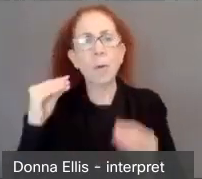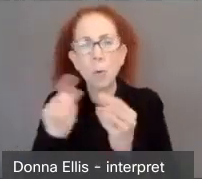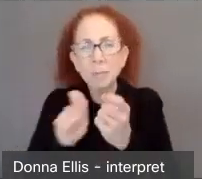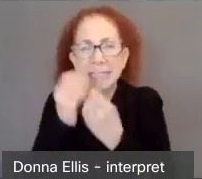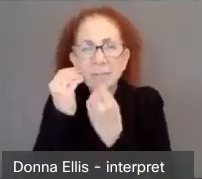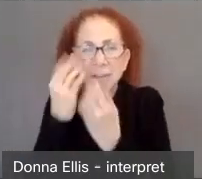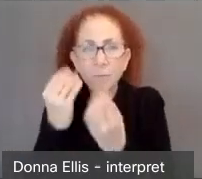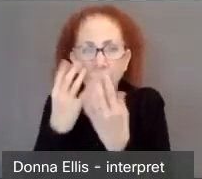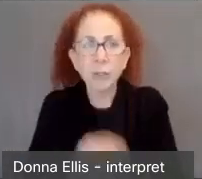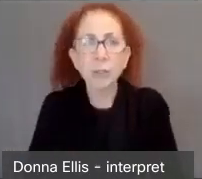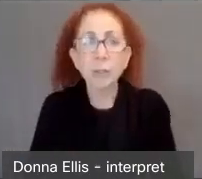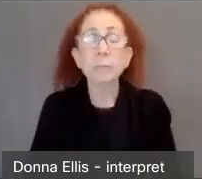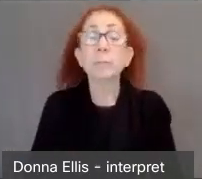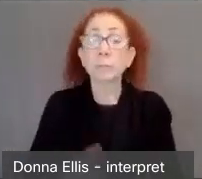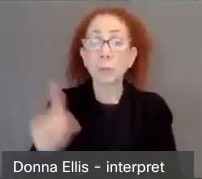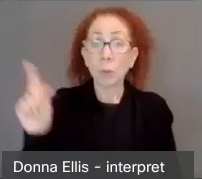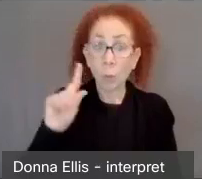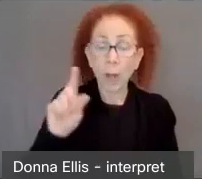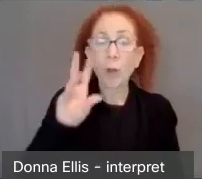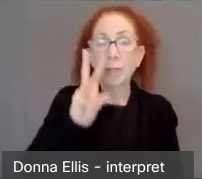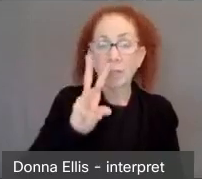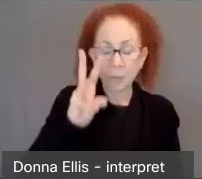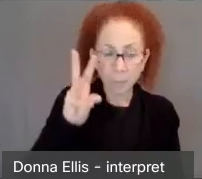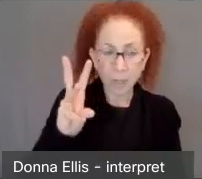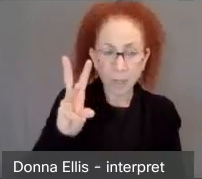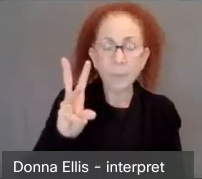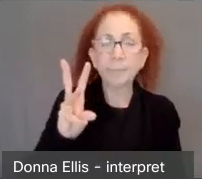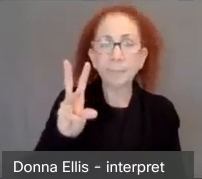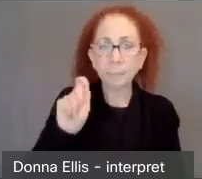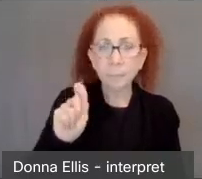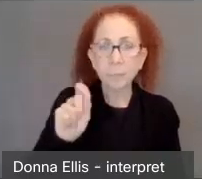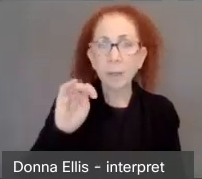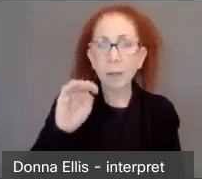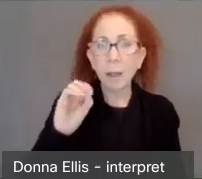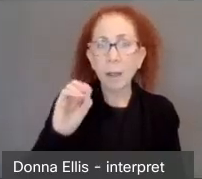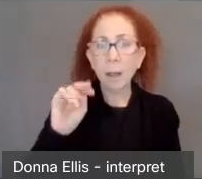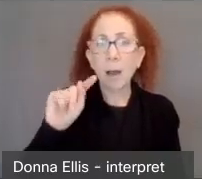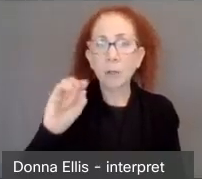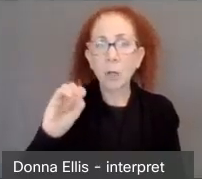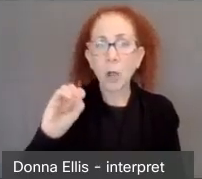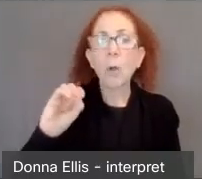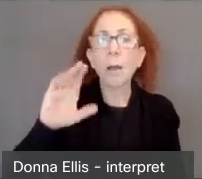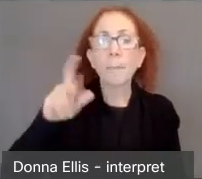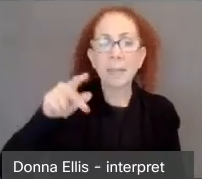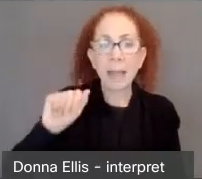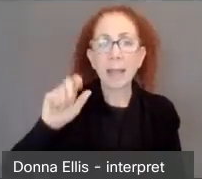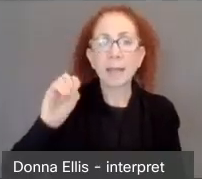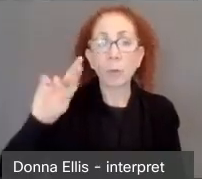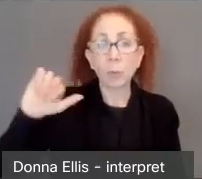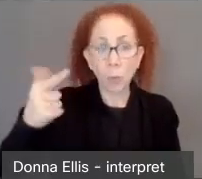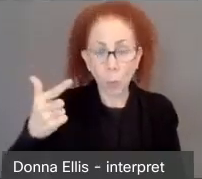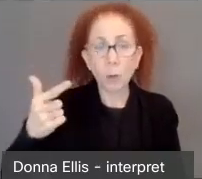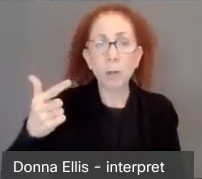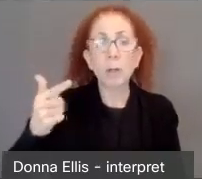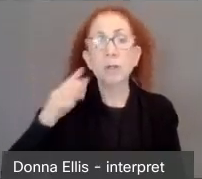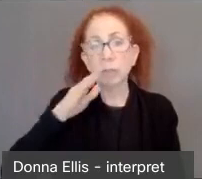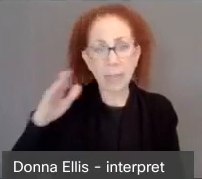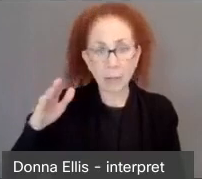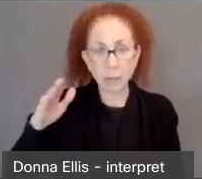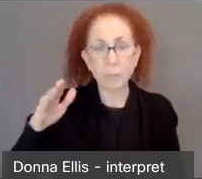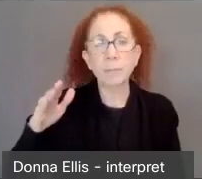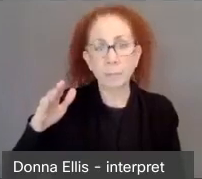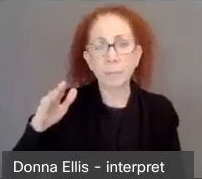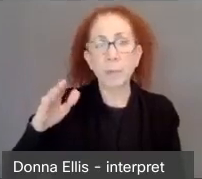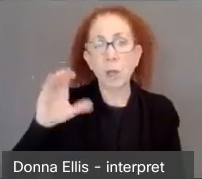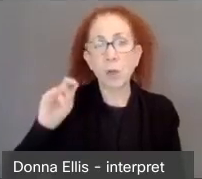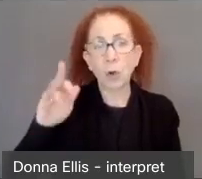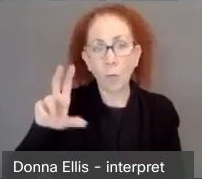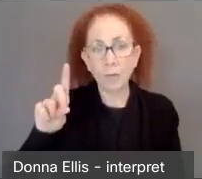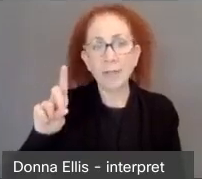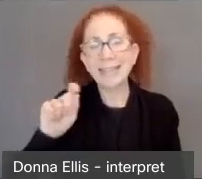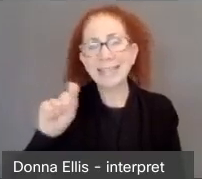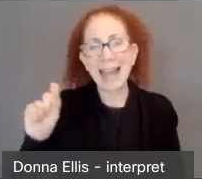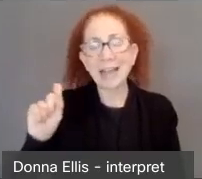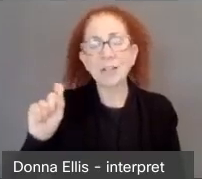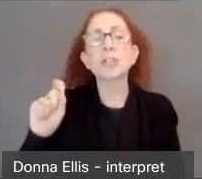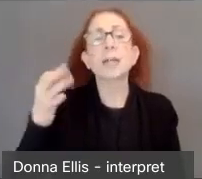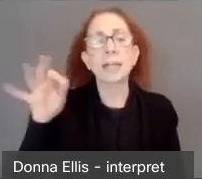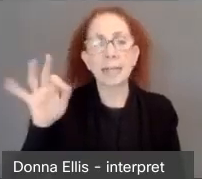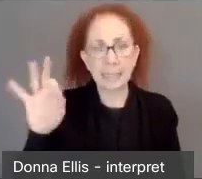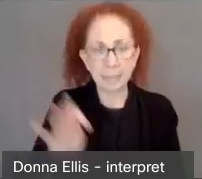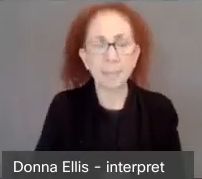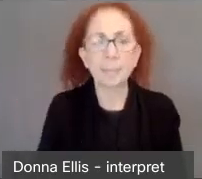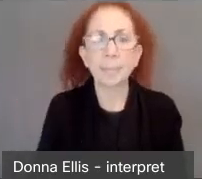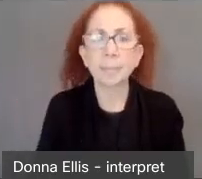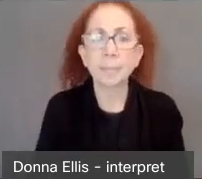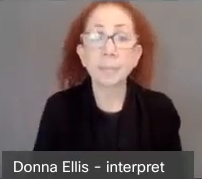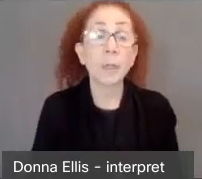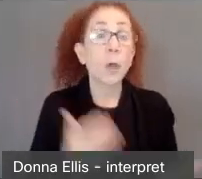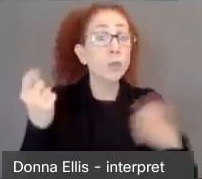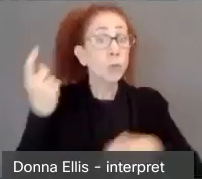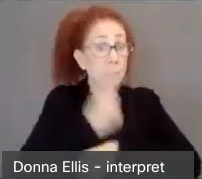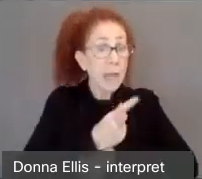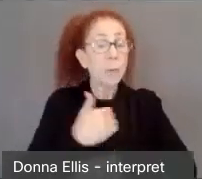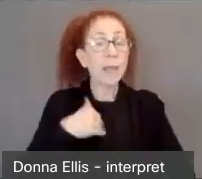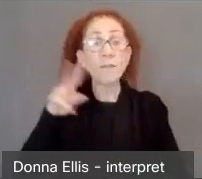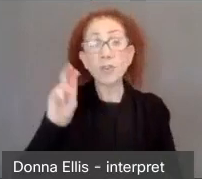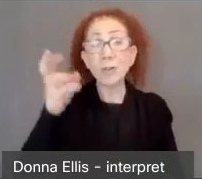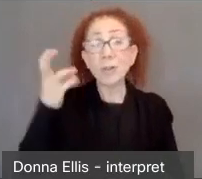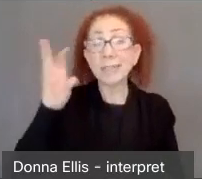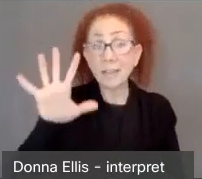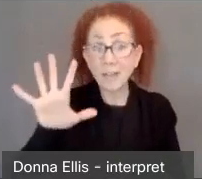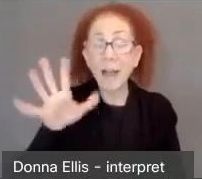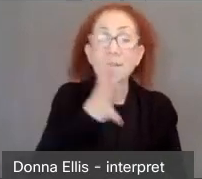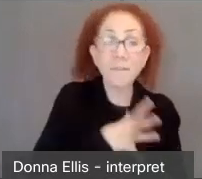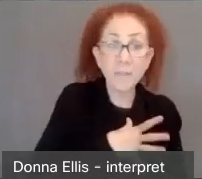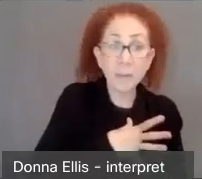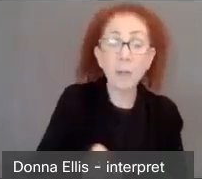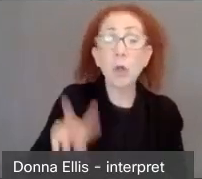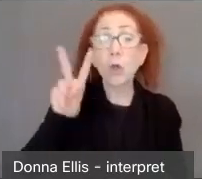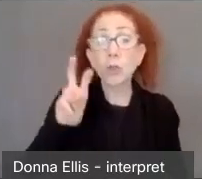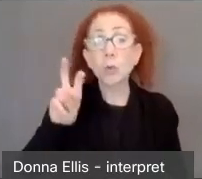It can be found at www.montcopa.org/COVID-19. Today we have 265 females, 226 males,